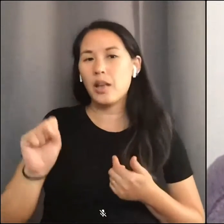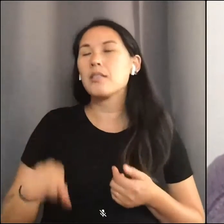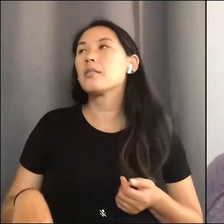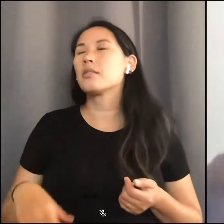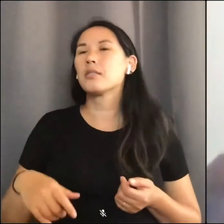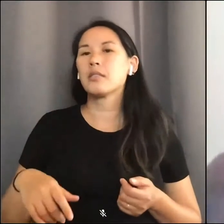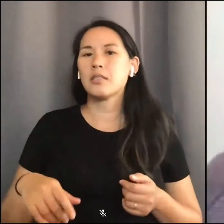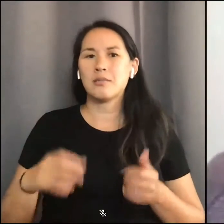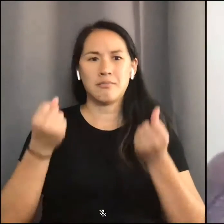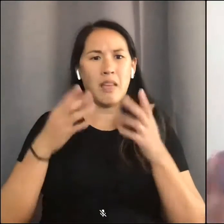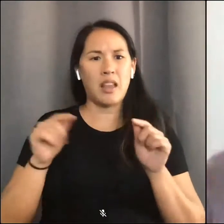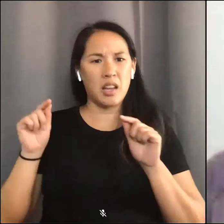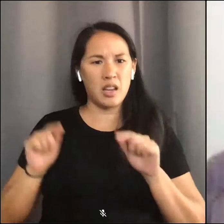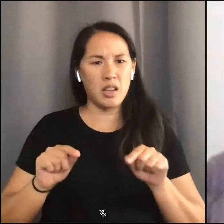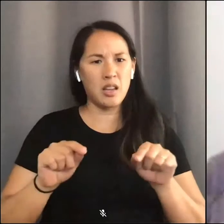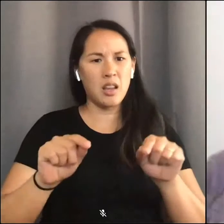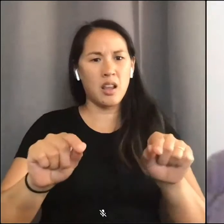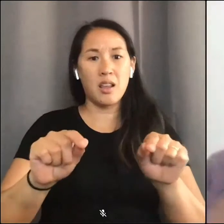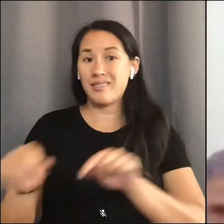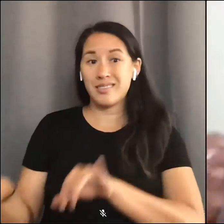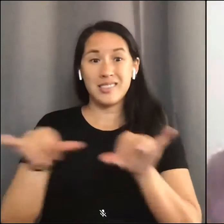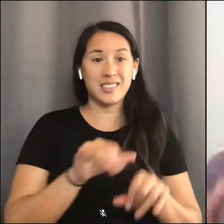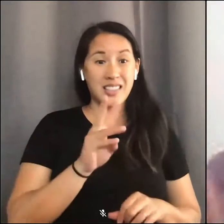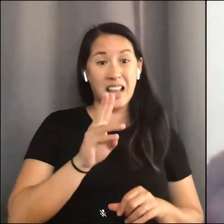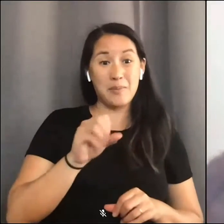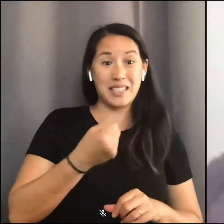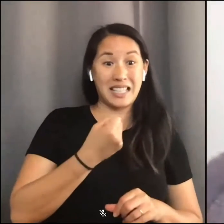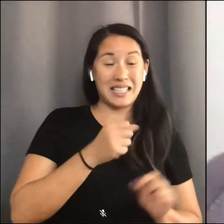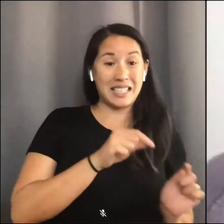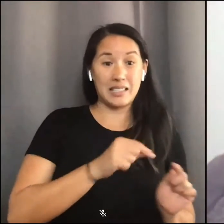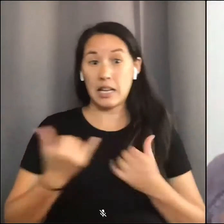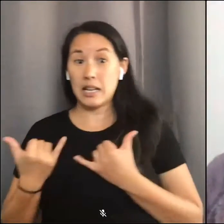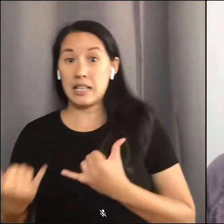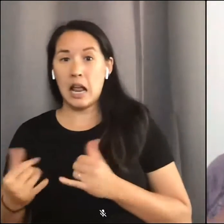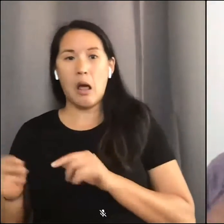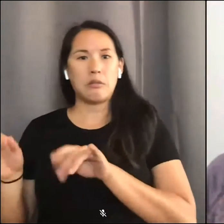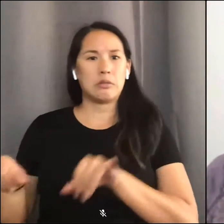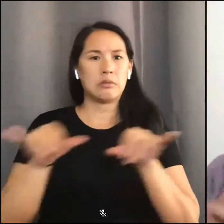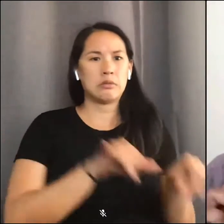parallels to what happened in the 60s uh to what's happening right now when it comes to race politics